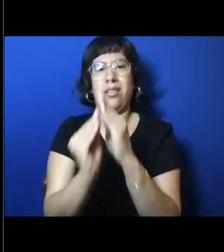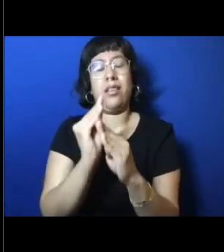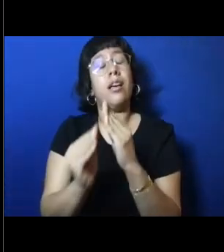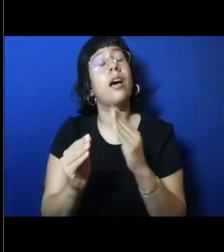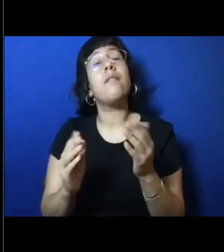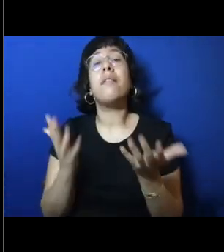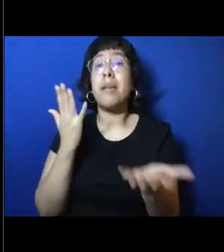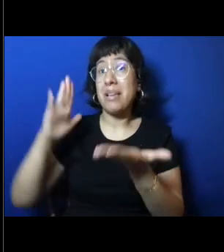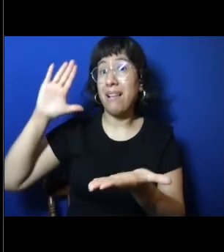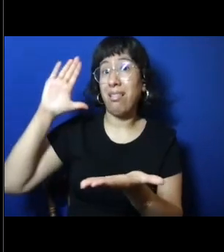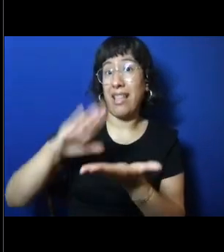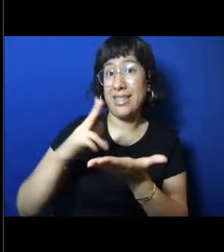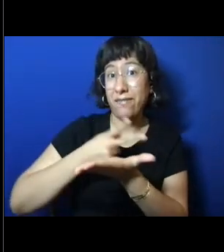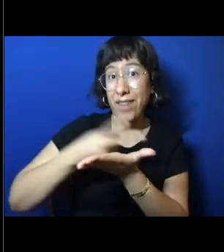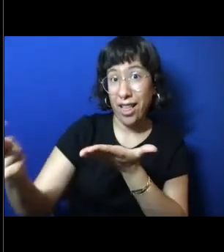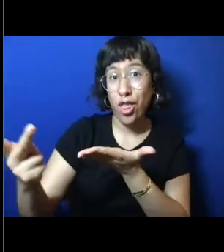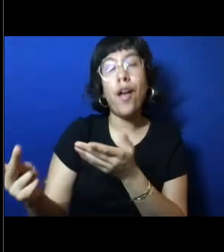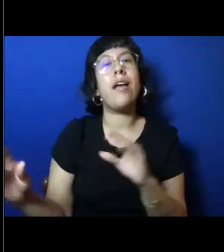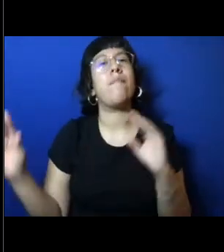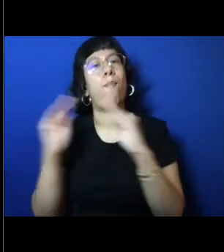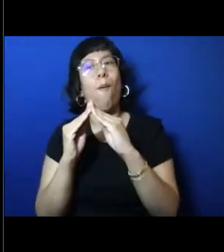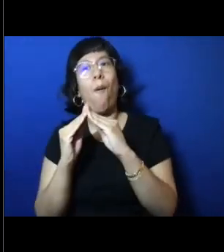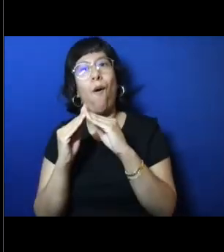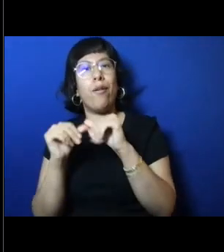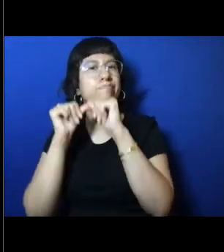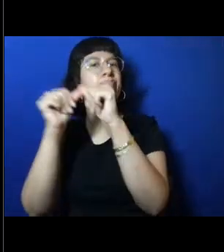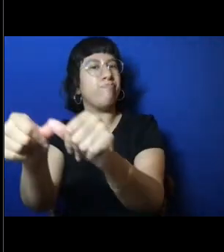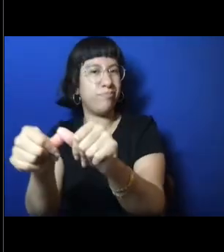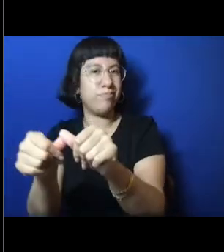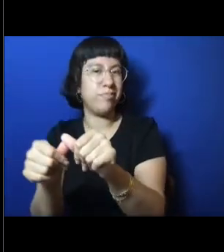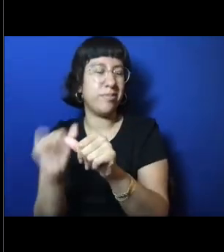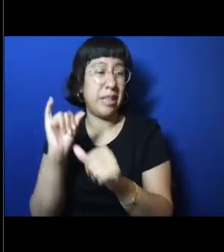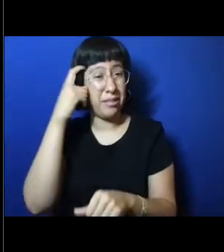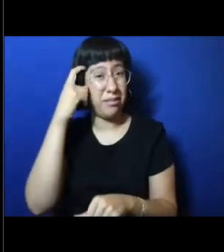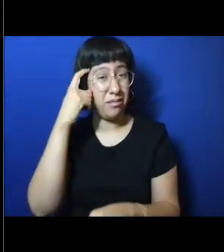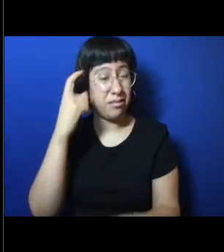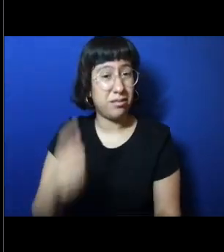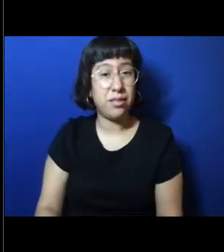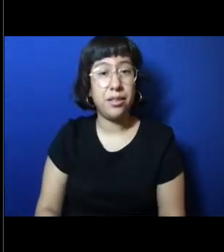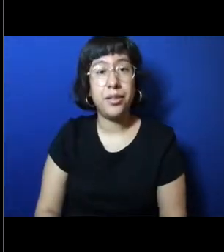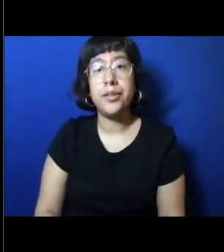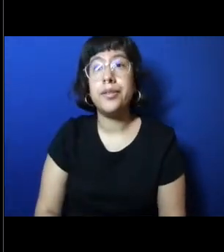If that makes sense. So that's something that we have to keep an eye on. The other thing we want to do is take these